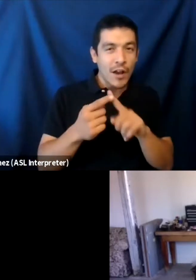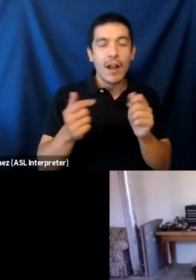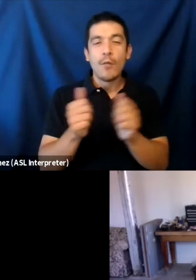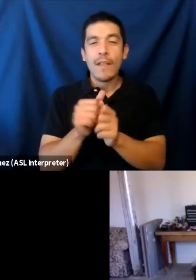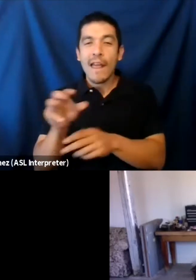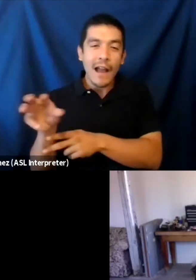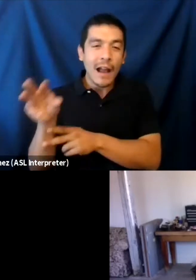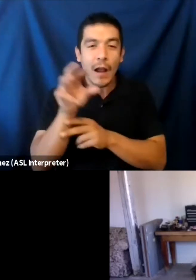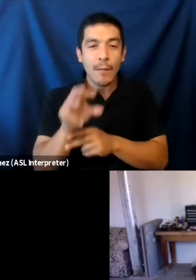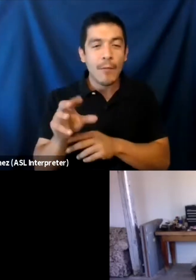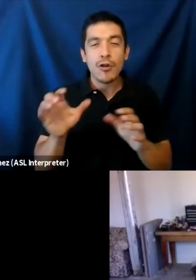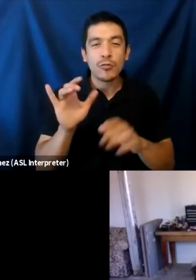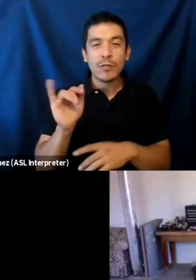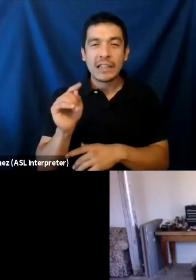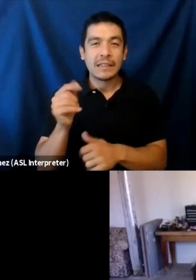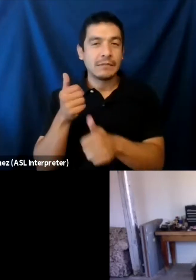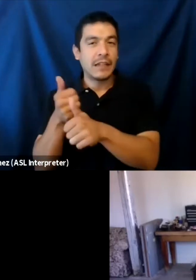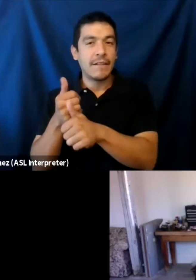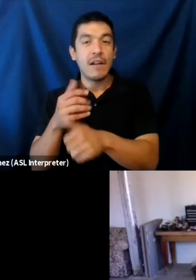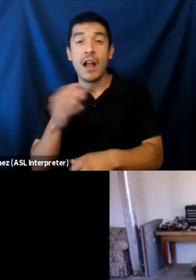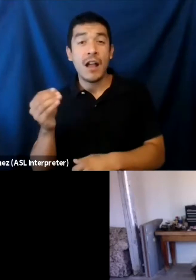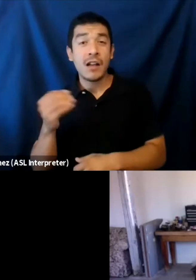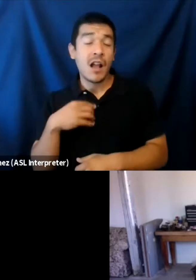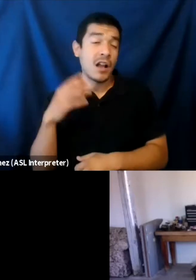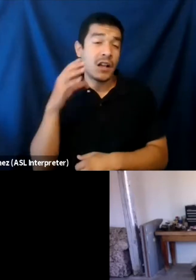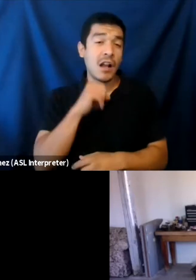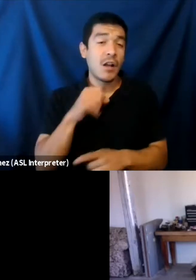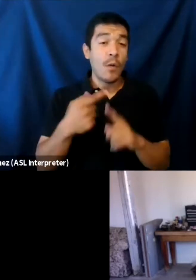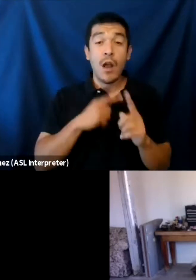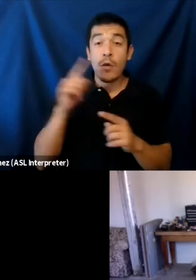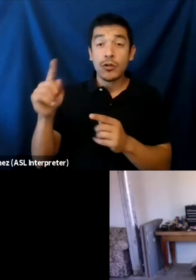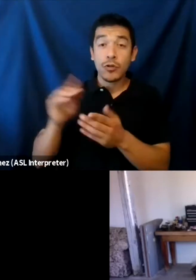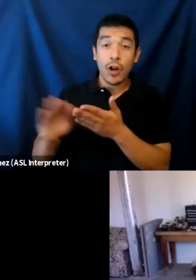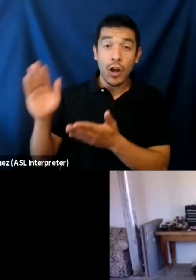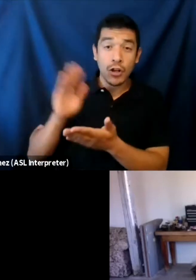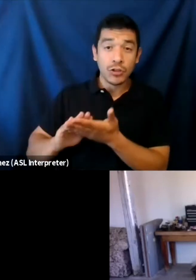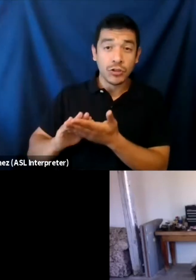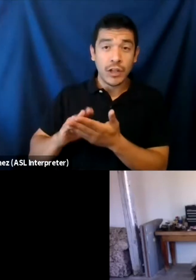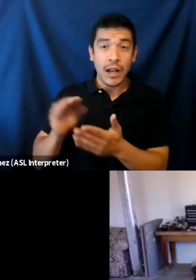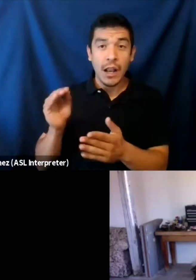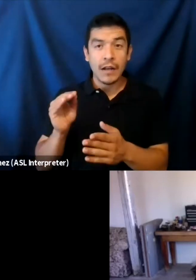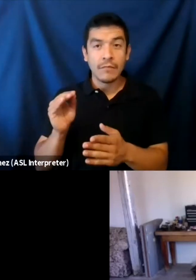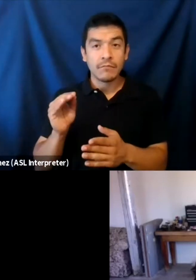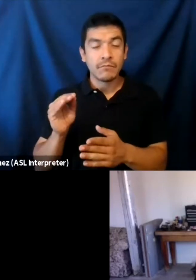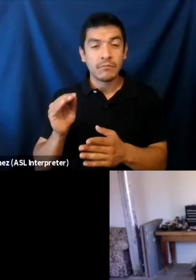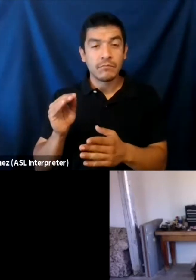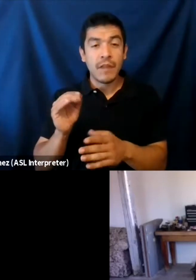just do it and yeah, I guess when I went to college, I made music videos.